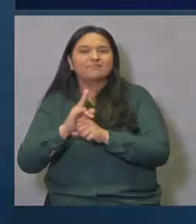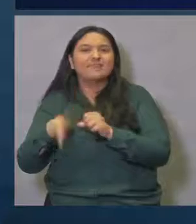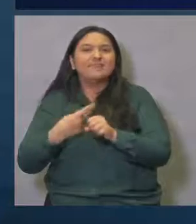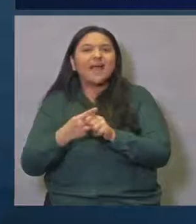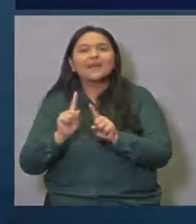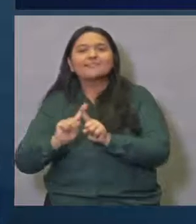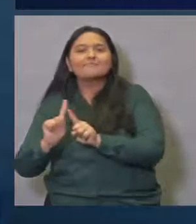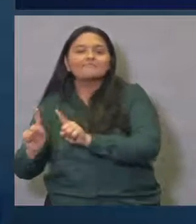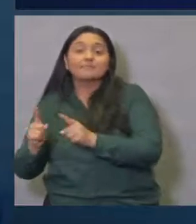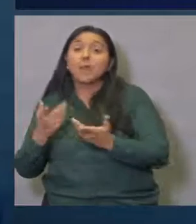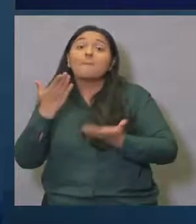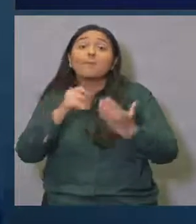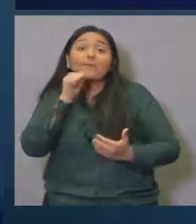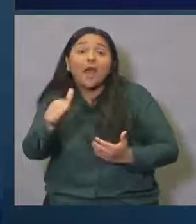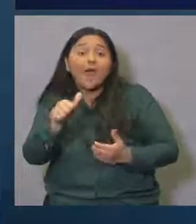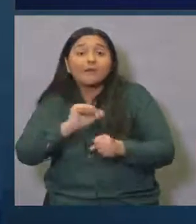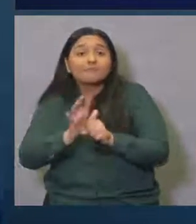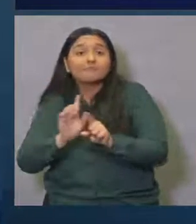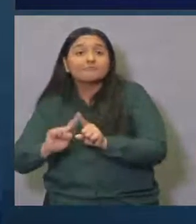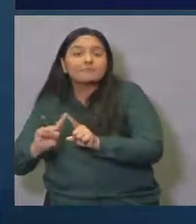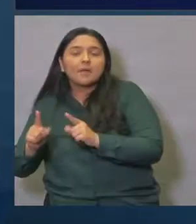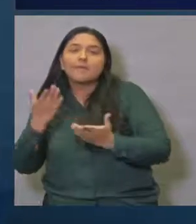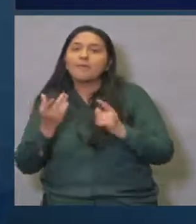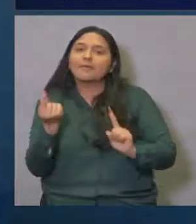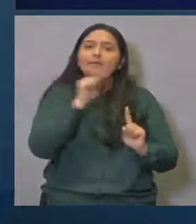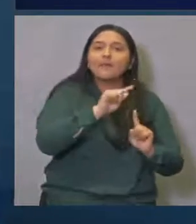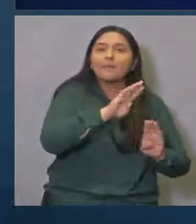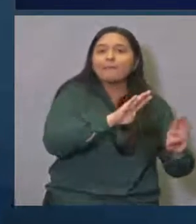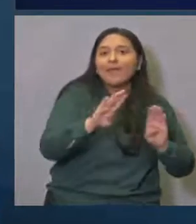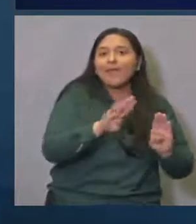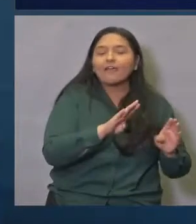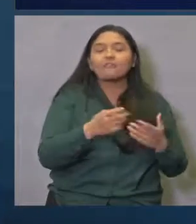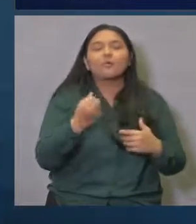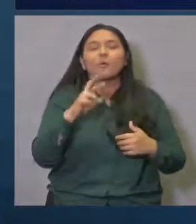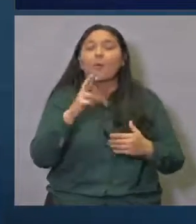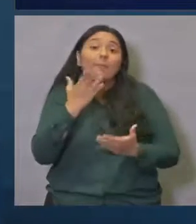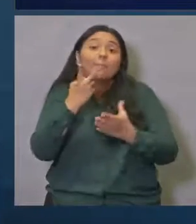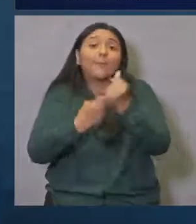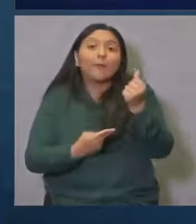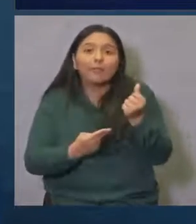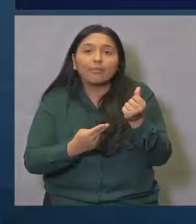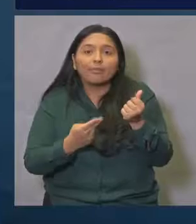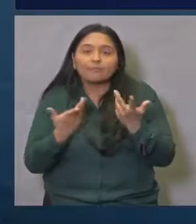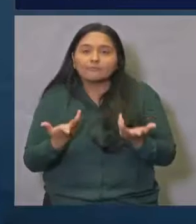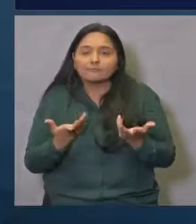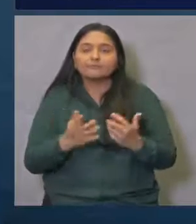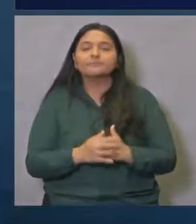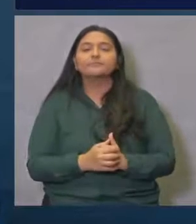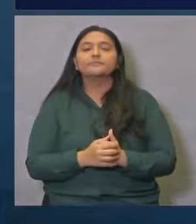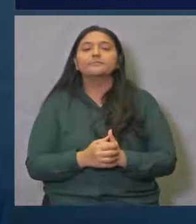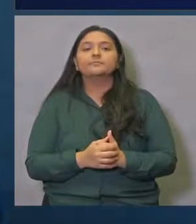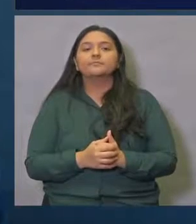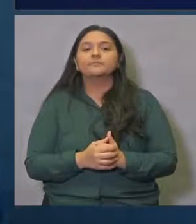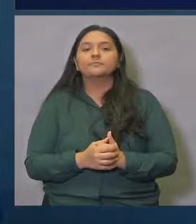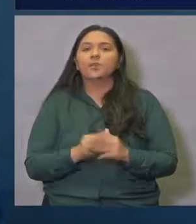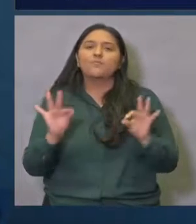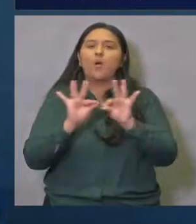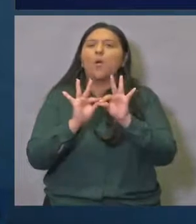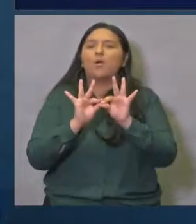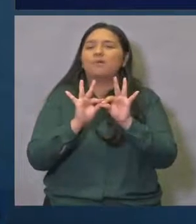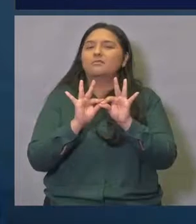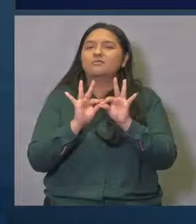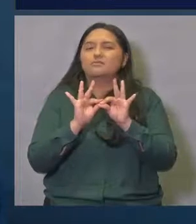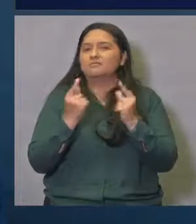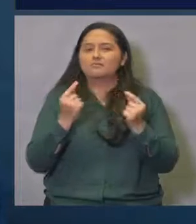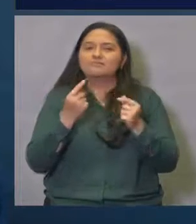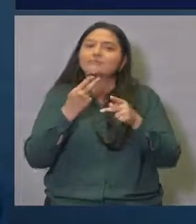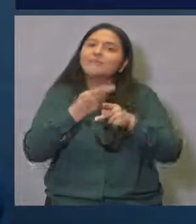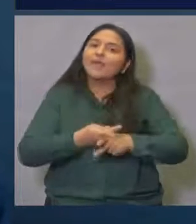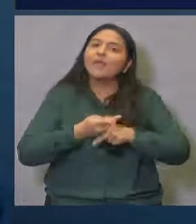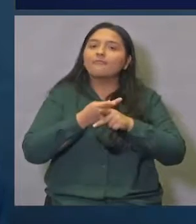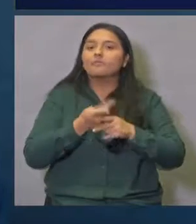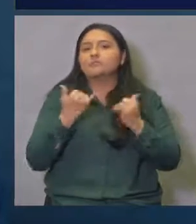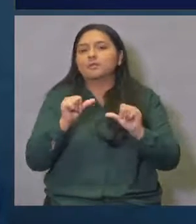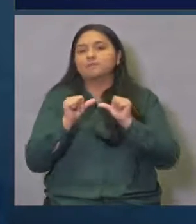VARIANTS WITHIN LOS ANGELES